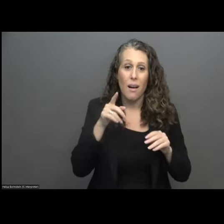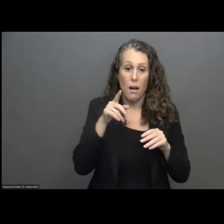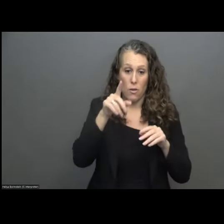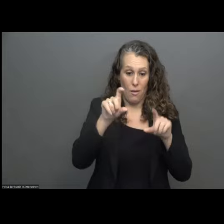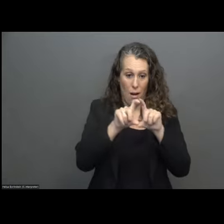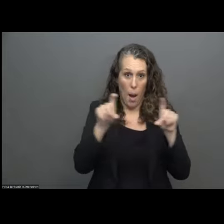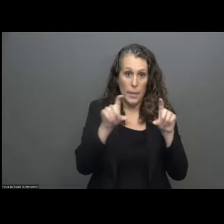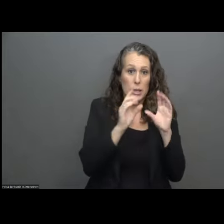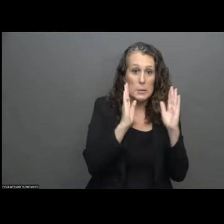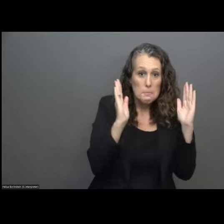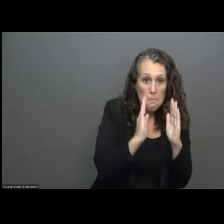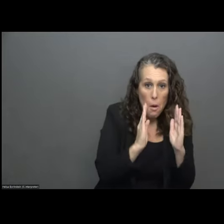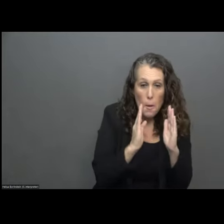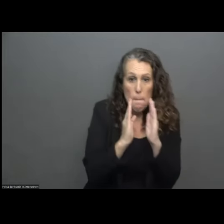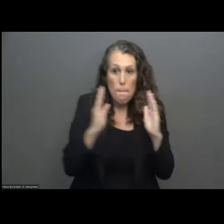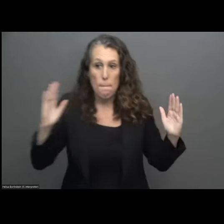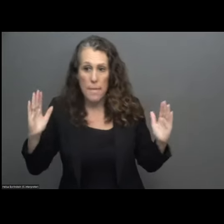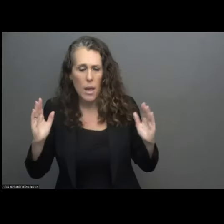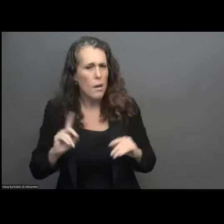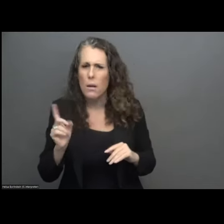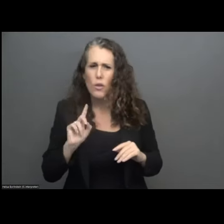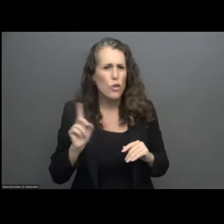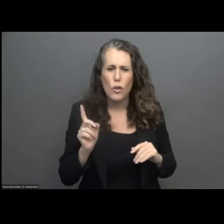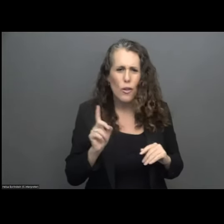the industry of a company that company can 09:55:45 work on the inclusion of persons